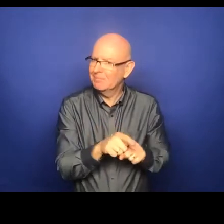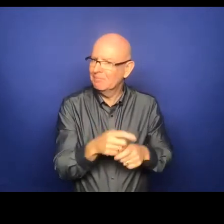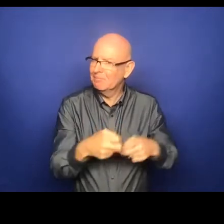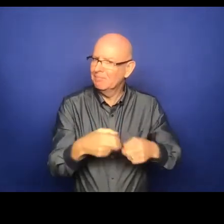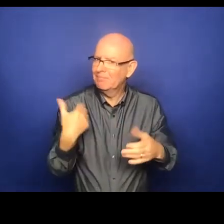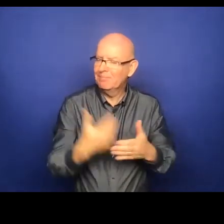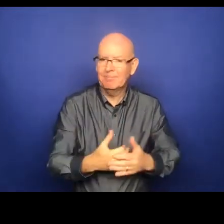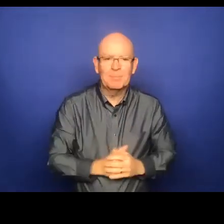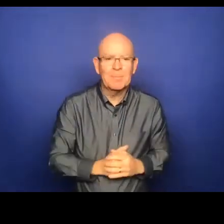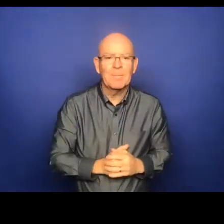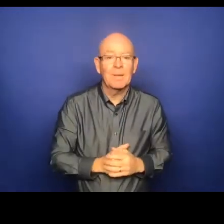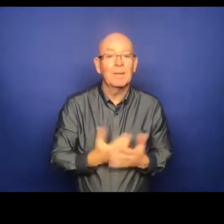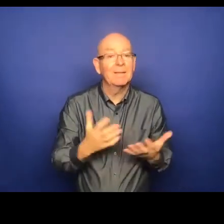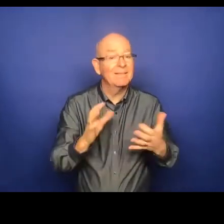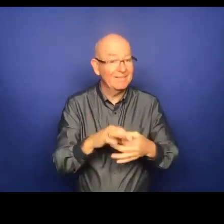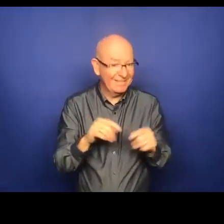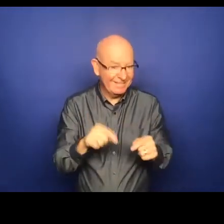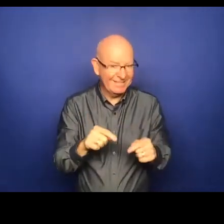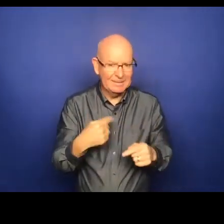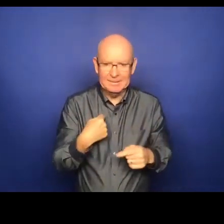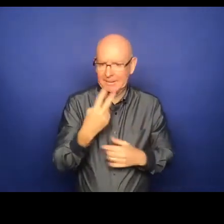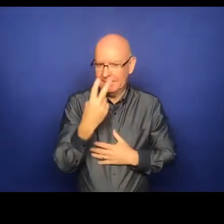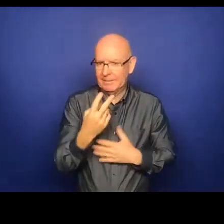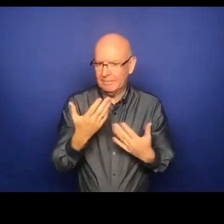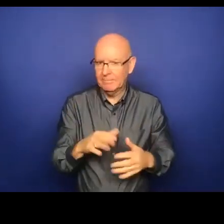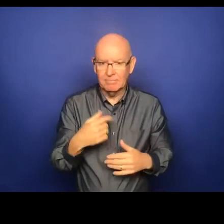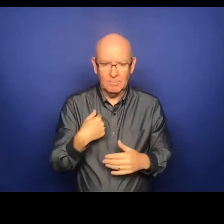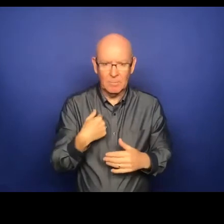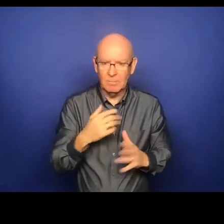gap when it comes to persons with disabilities. We have seen